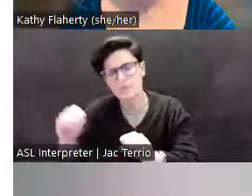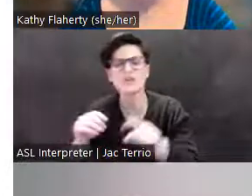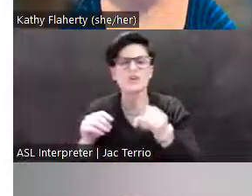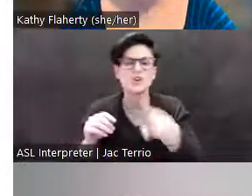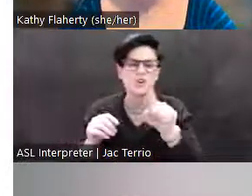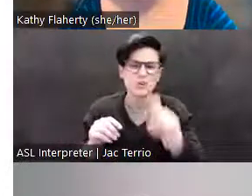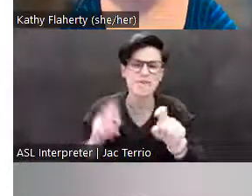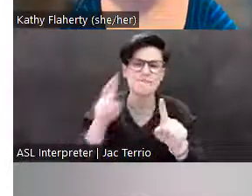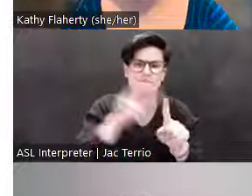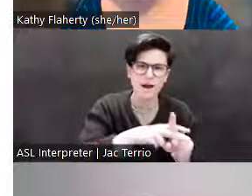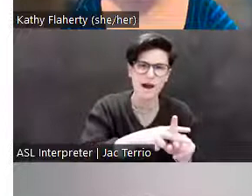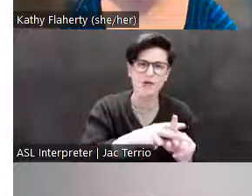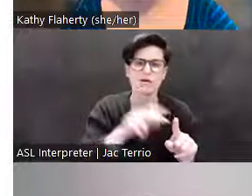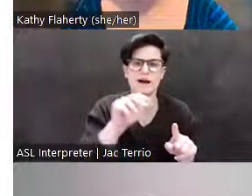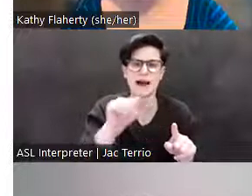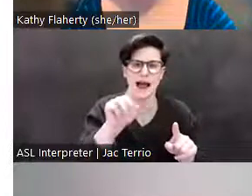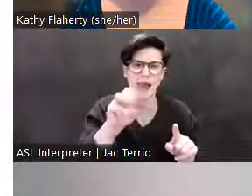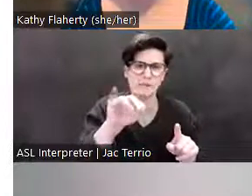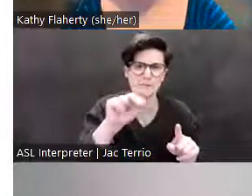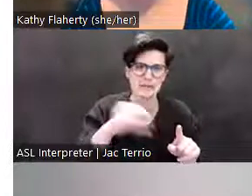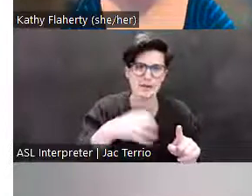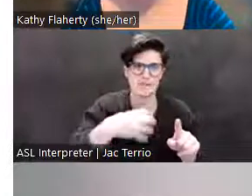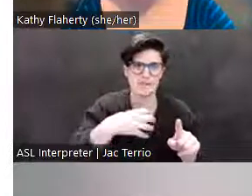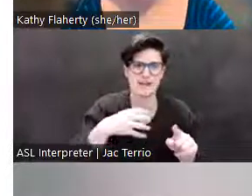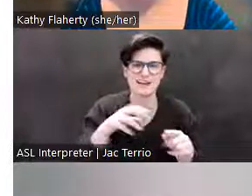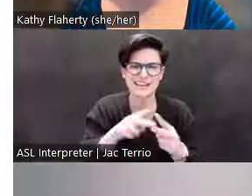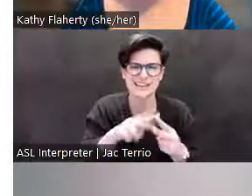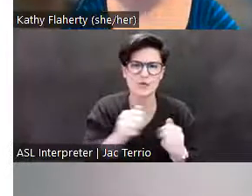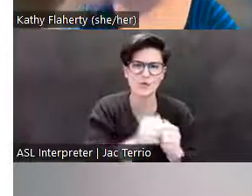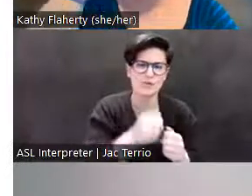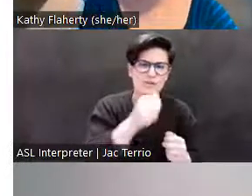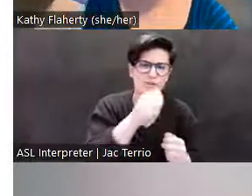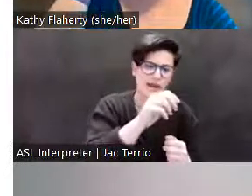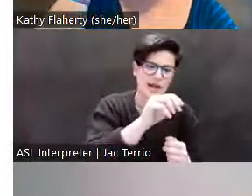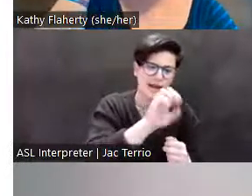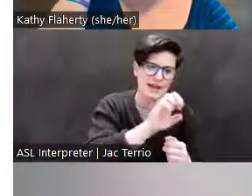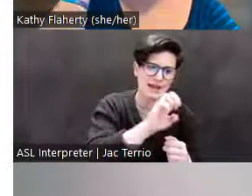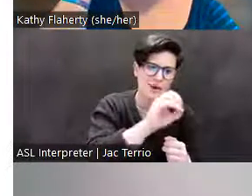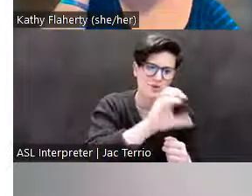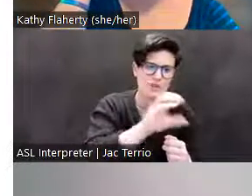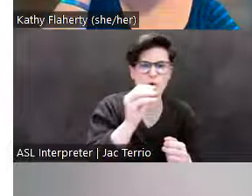15:31:12 email with the Eeoc or with Chero, because that is, that is a requirement.